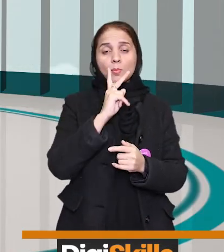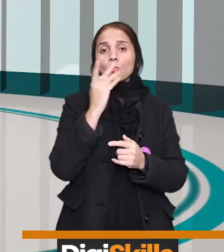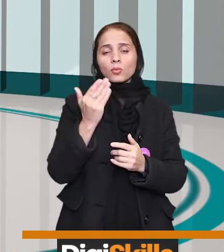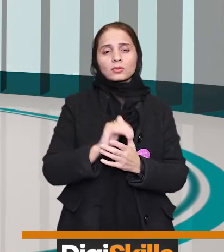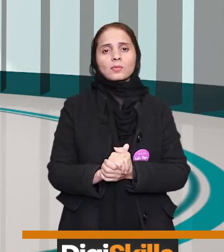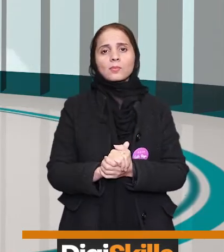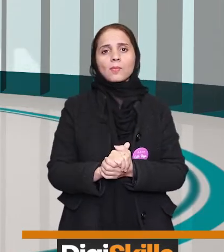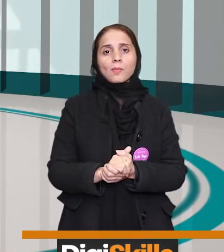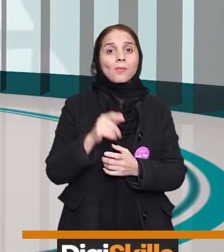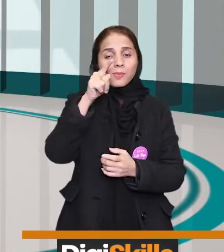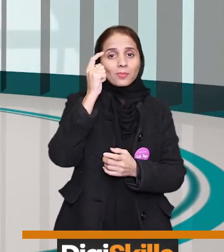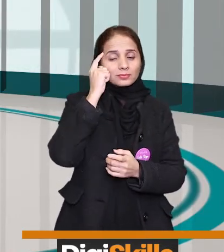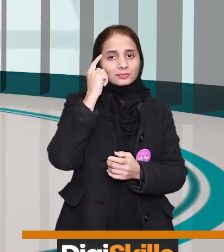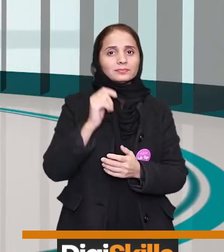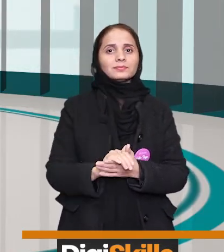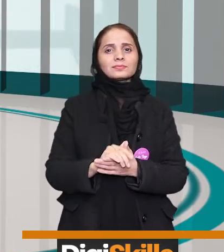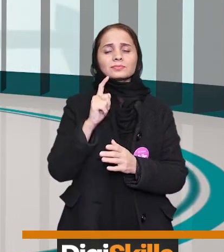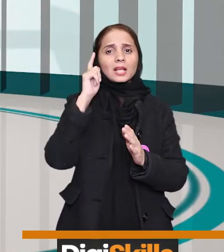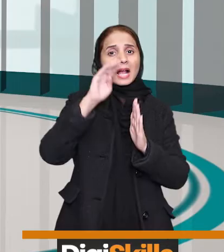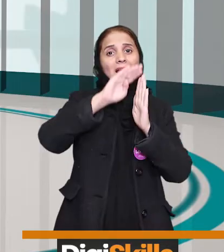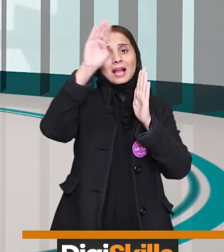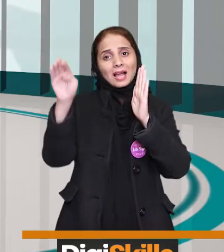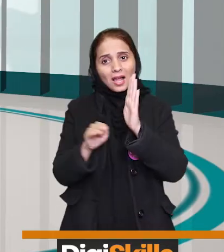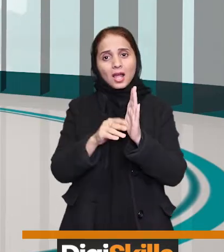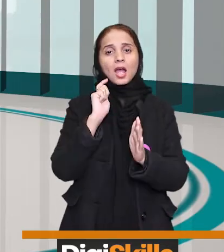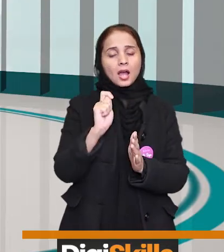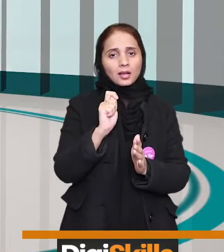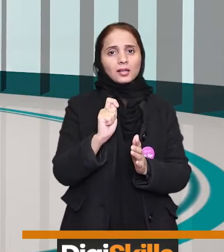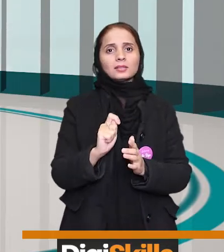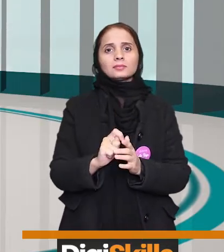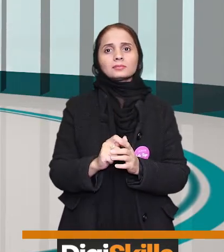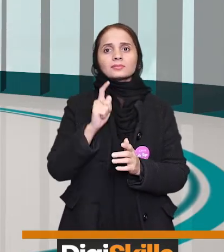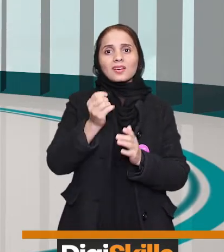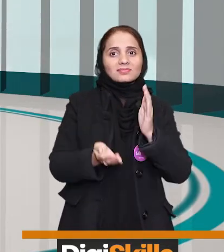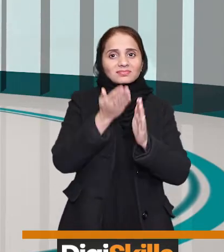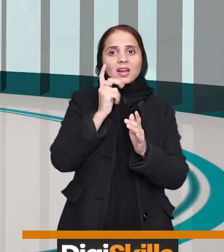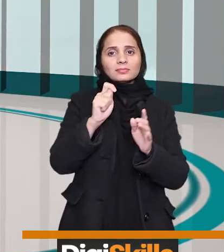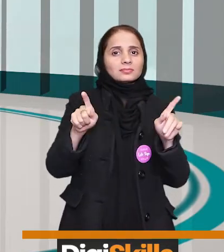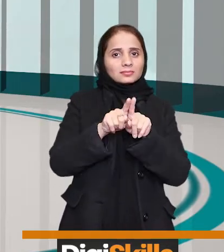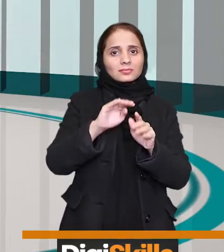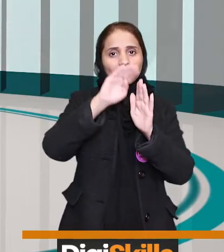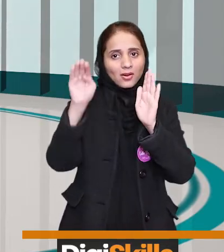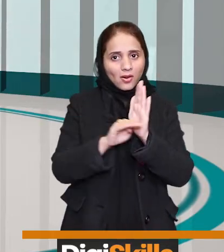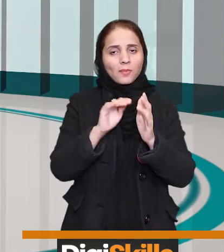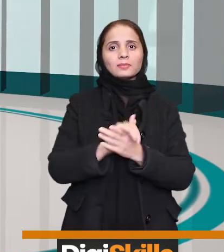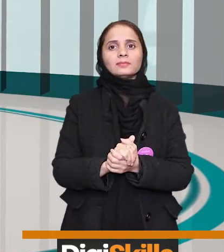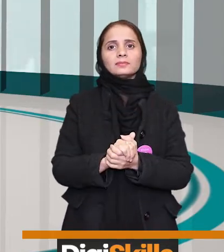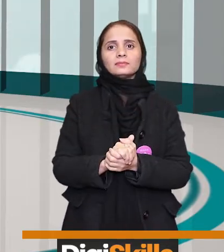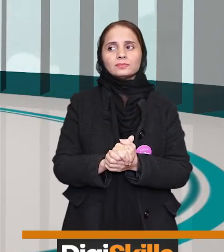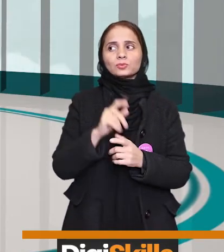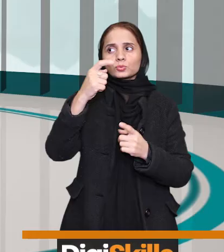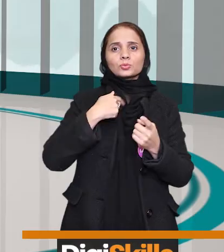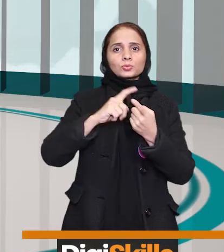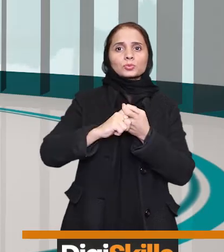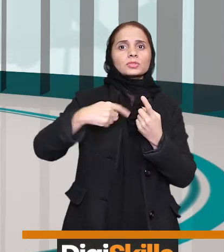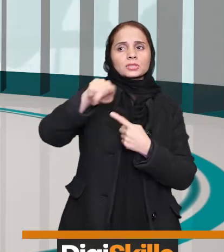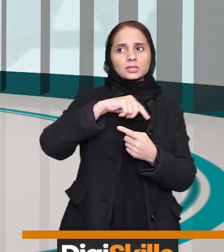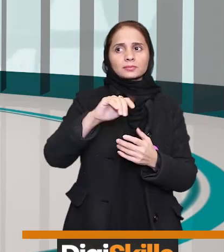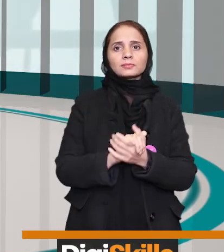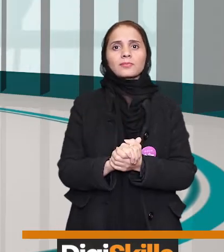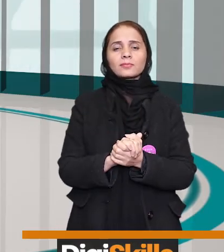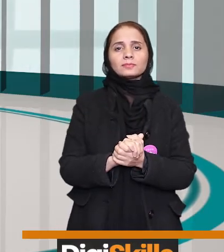Because when you bid below the price, below the optimum level of price then